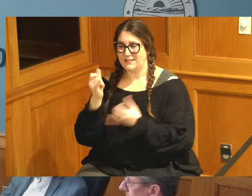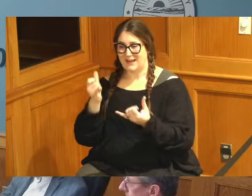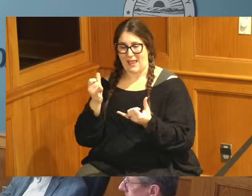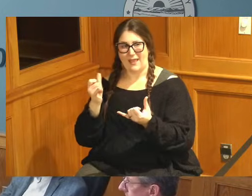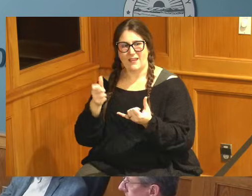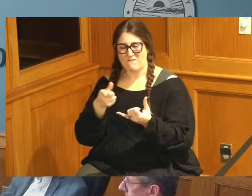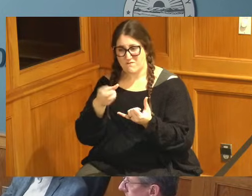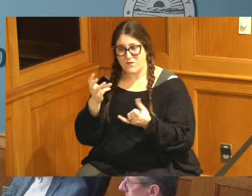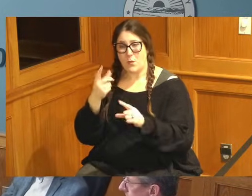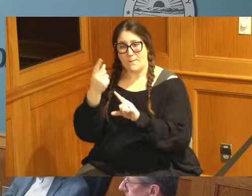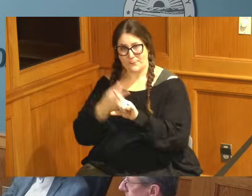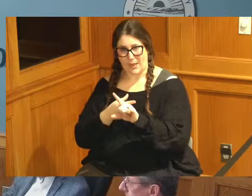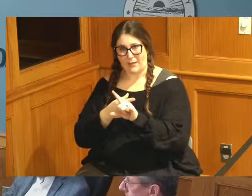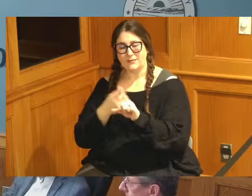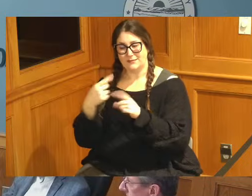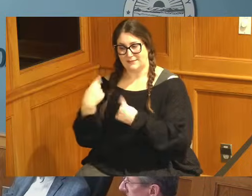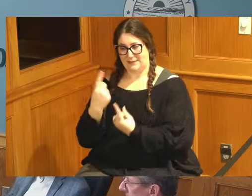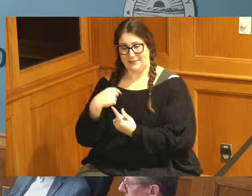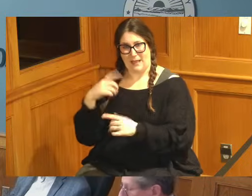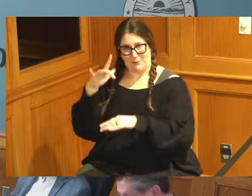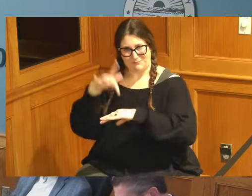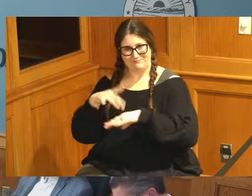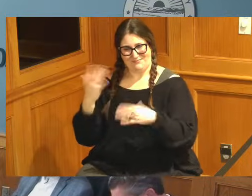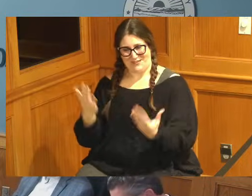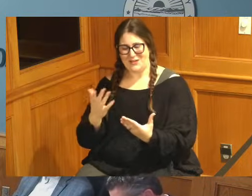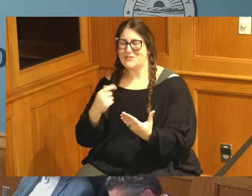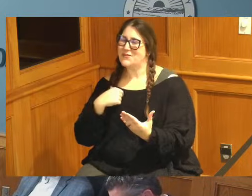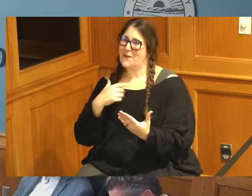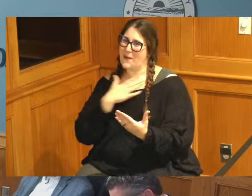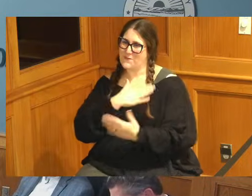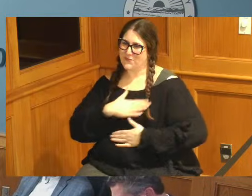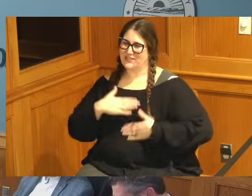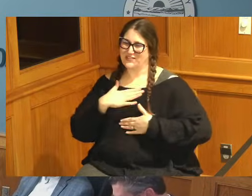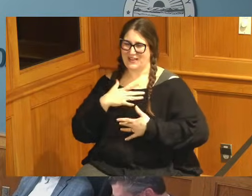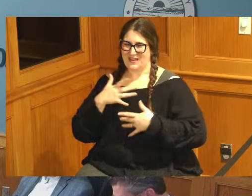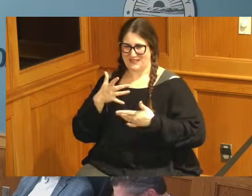months since I've been down here. So I appreciate the opportunity to update you. one of my favorite